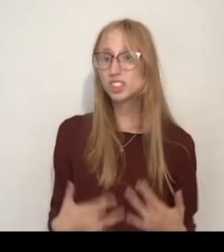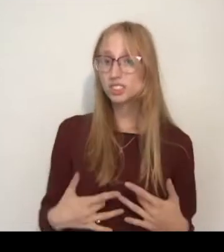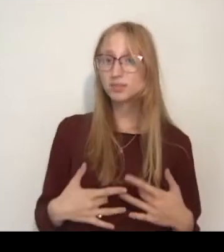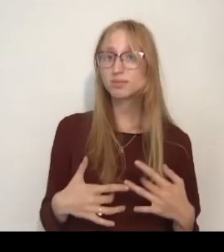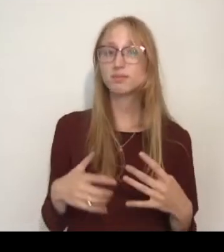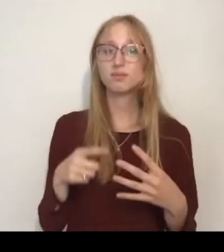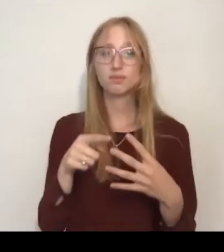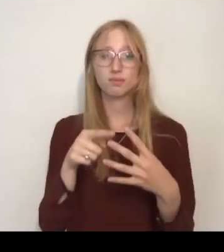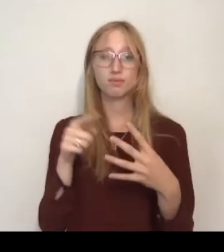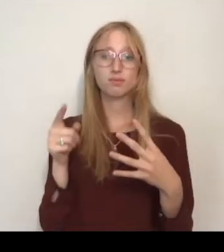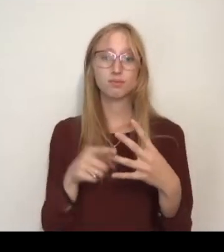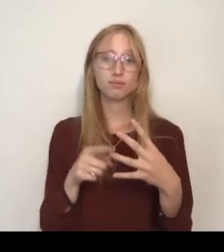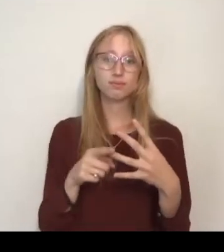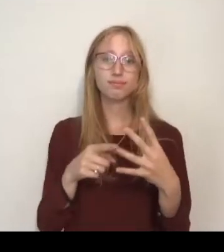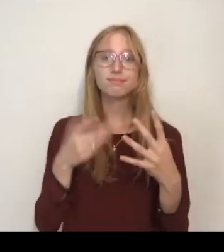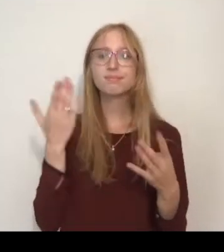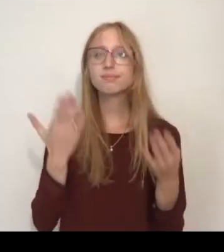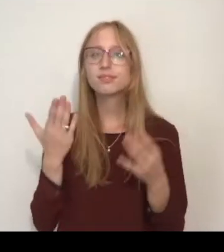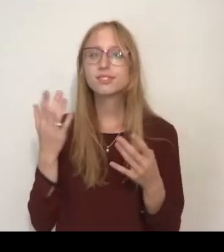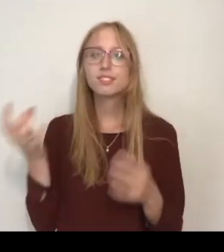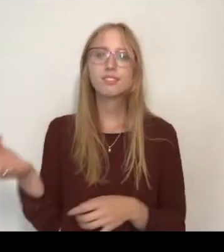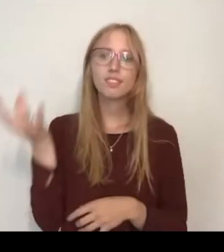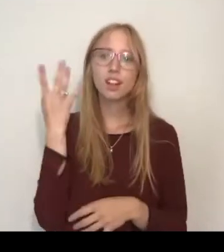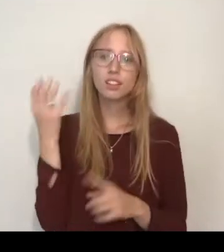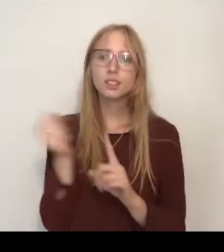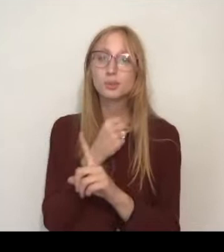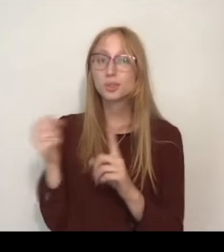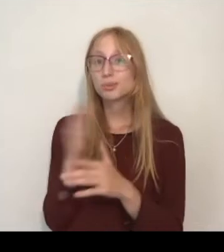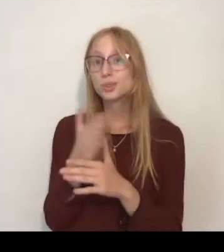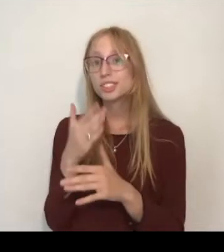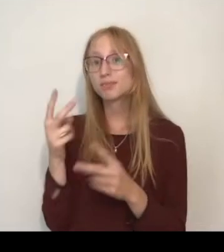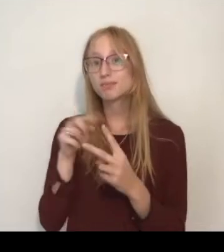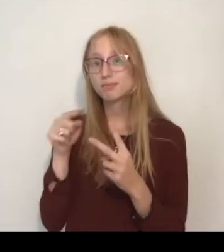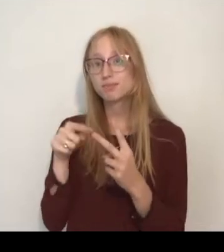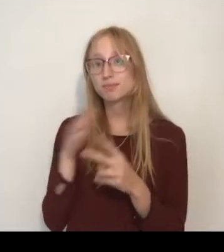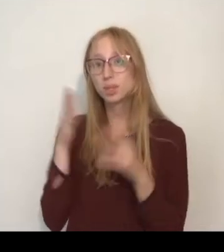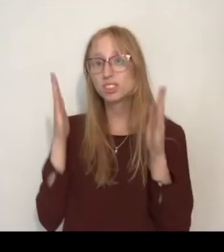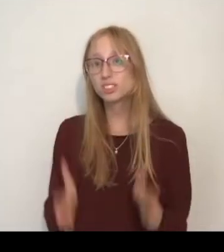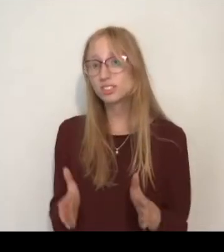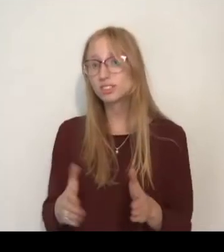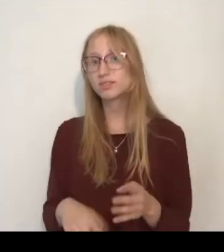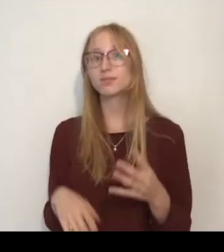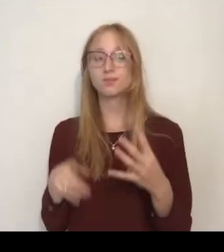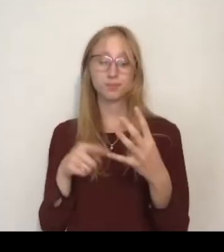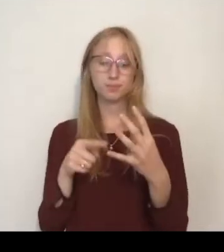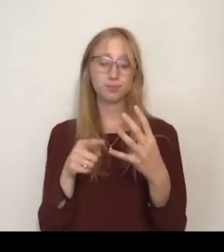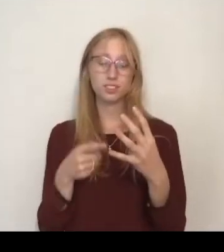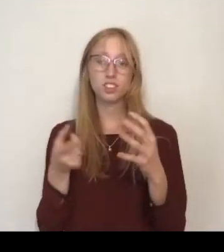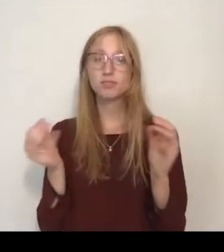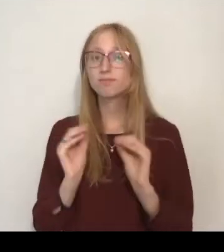maternal post-partum depression, Intimate partner violence during pregnancy,